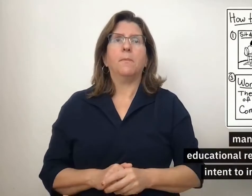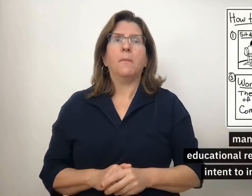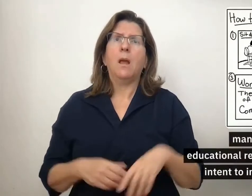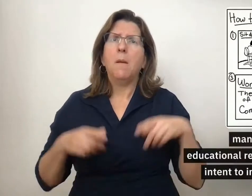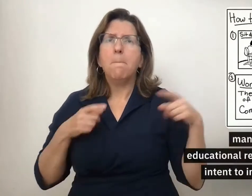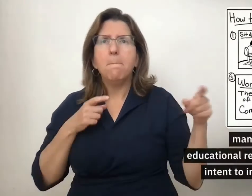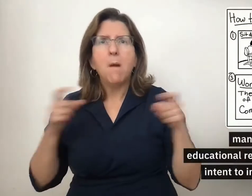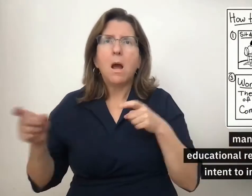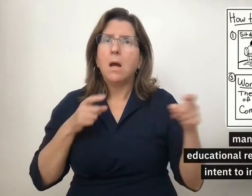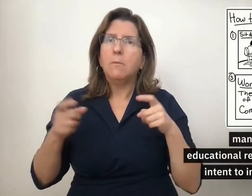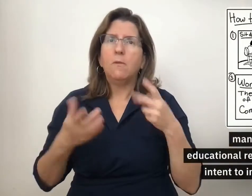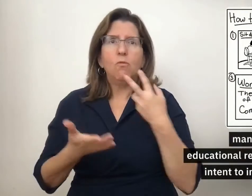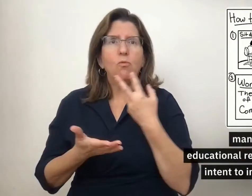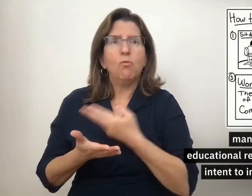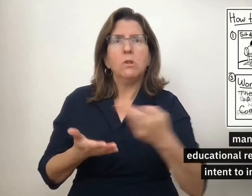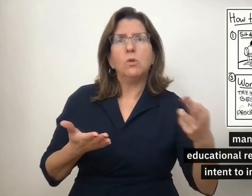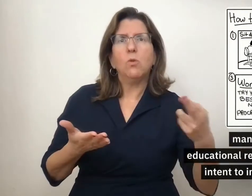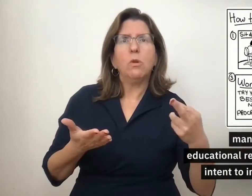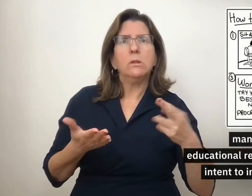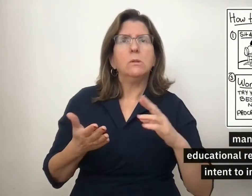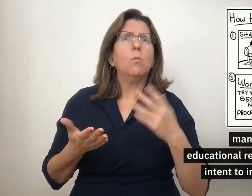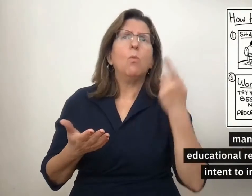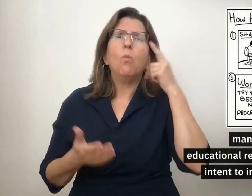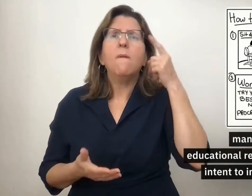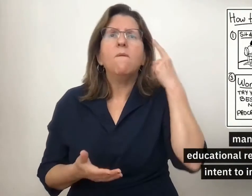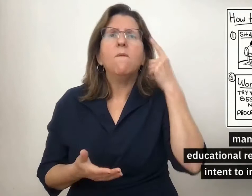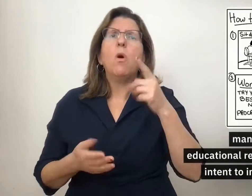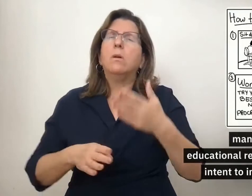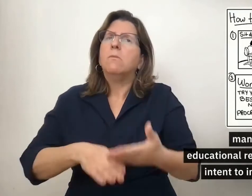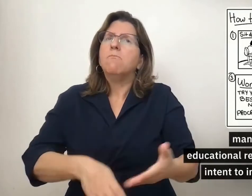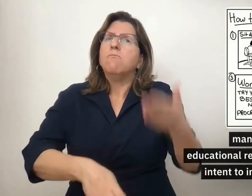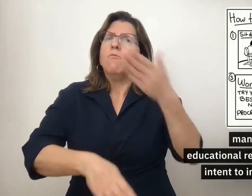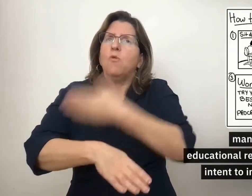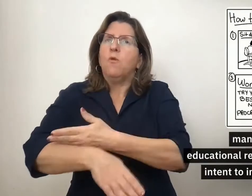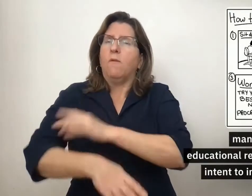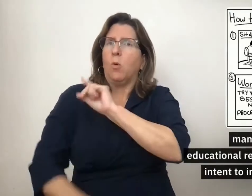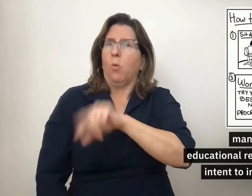The management of the open resources,